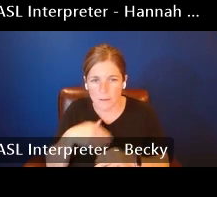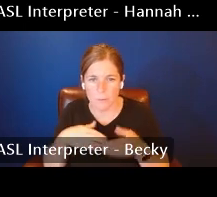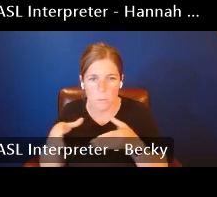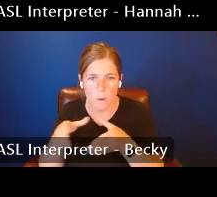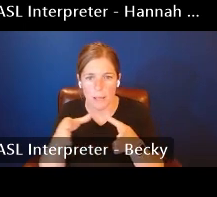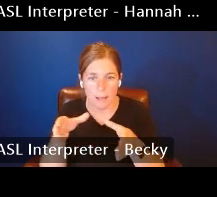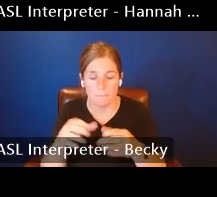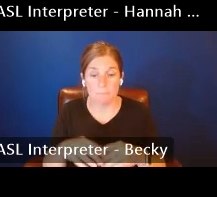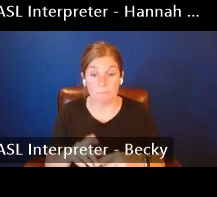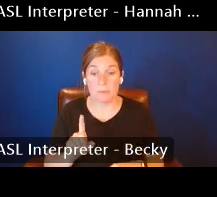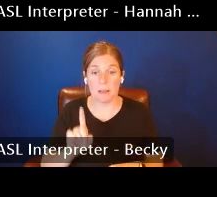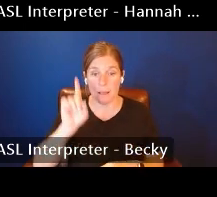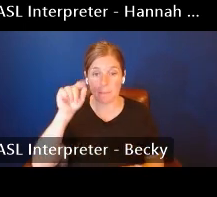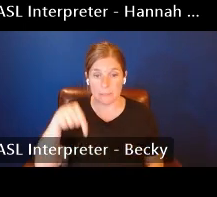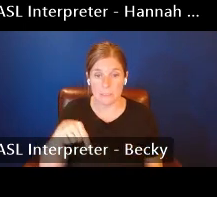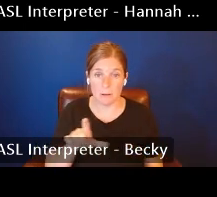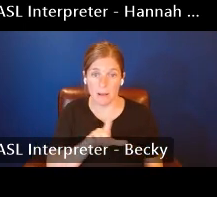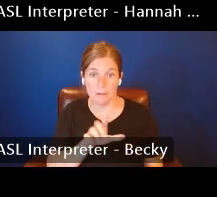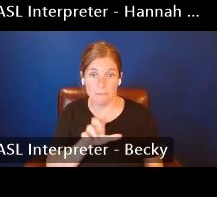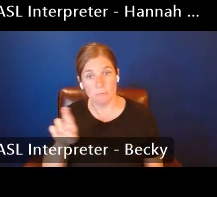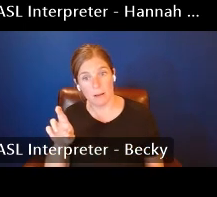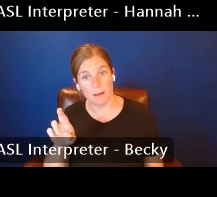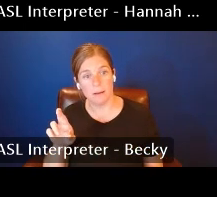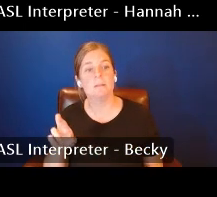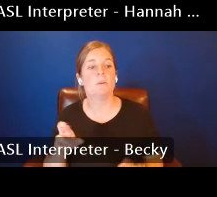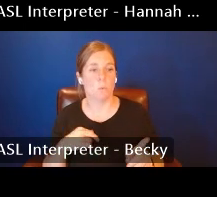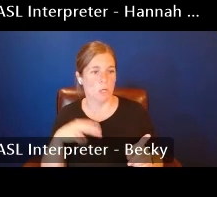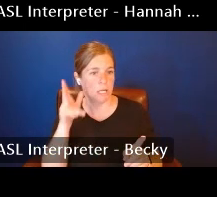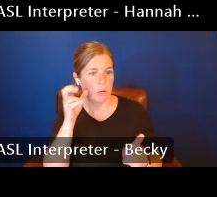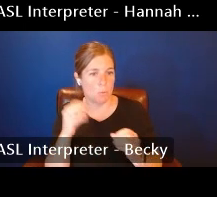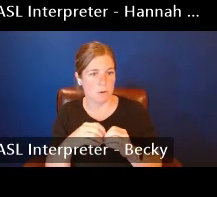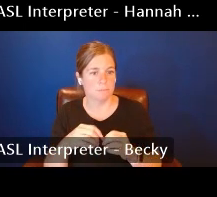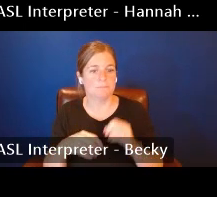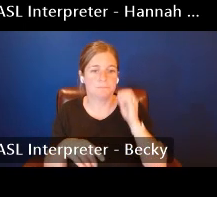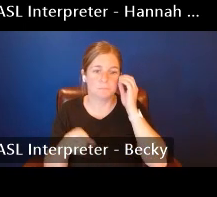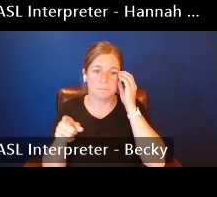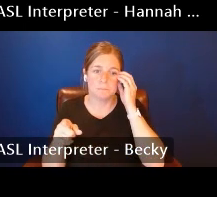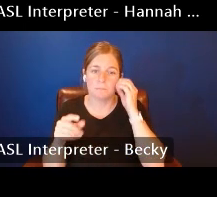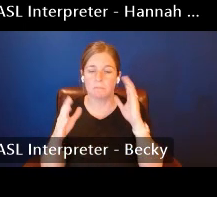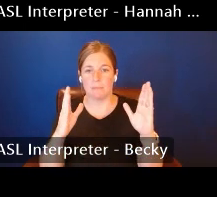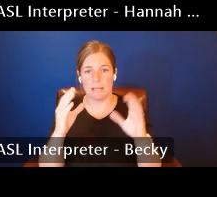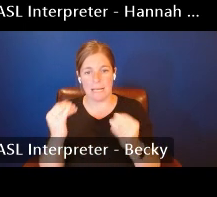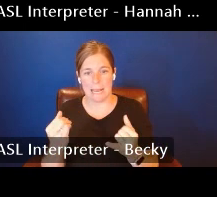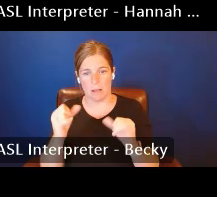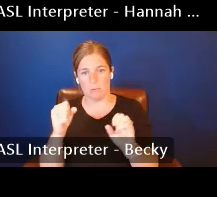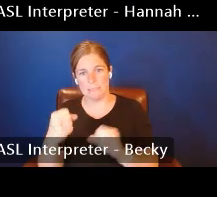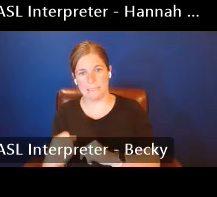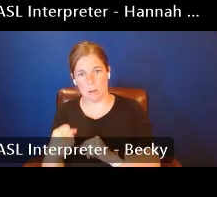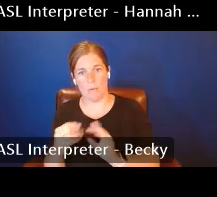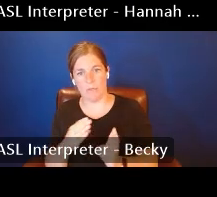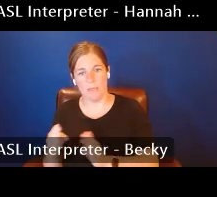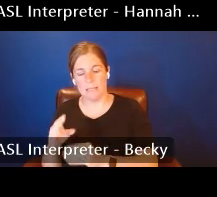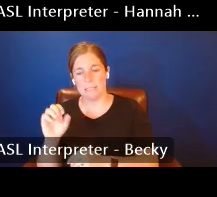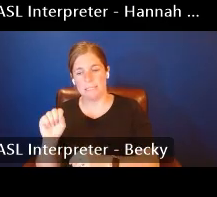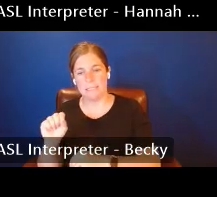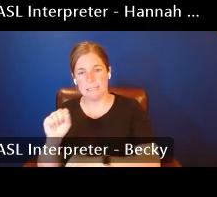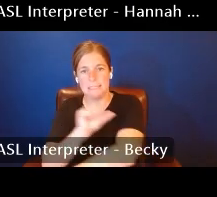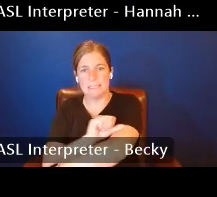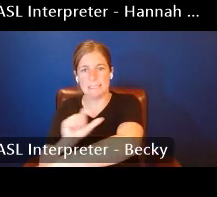right, we'll get some more information. You are panning south. Duluth, Hermantown, Lake Superior, St. Louis County. The map is set to a township scale.